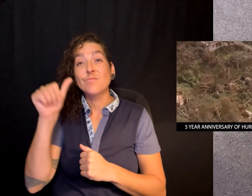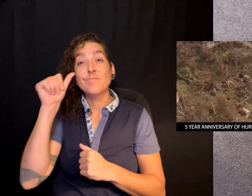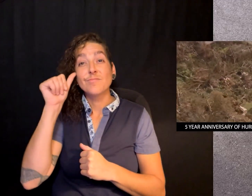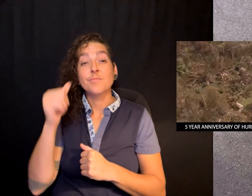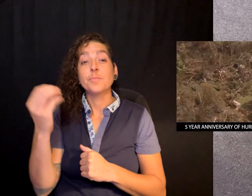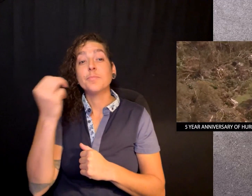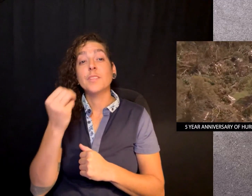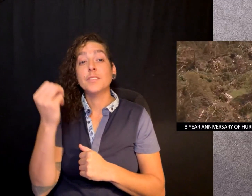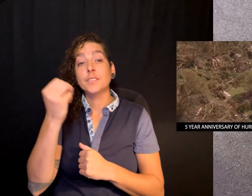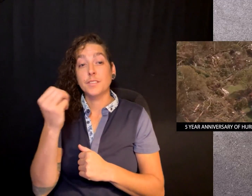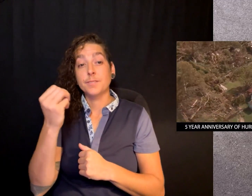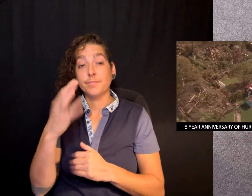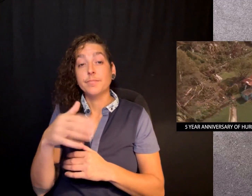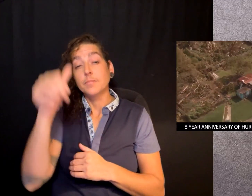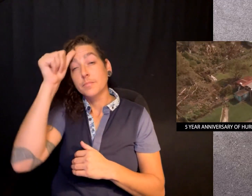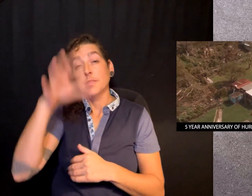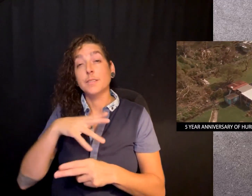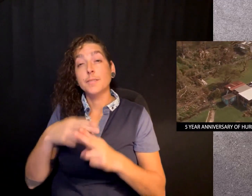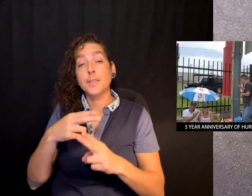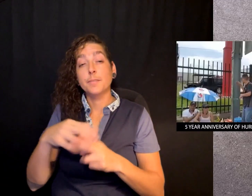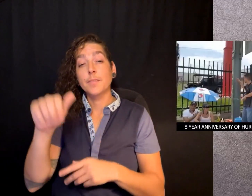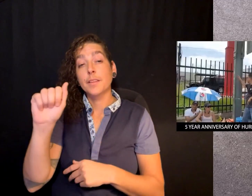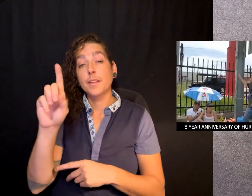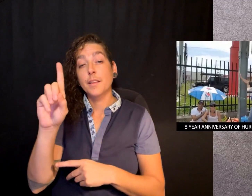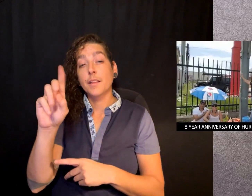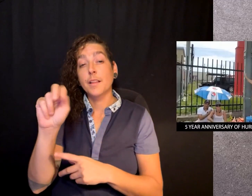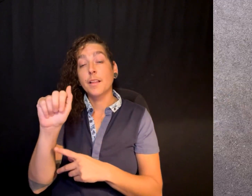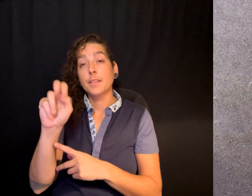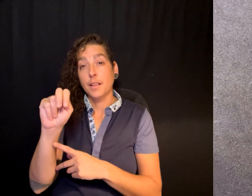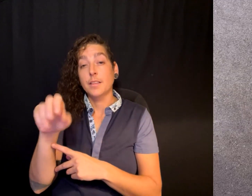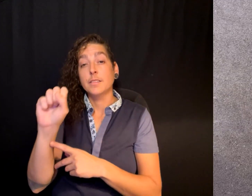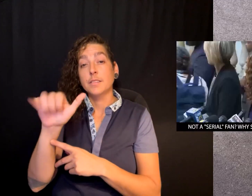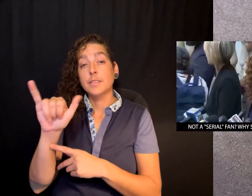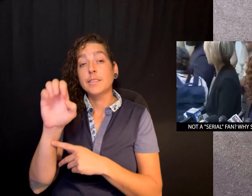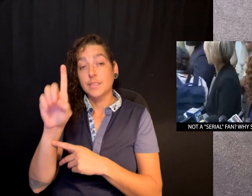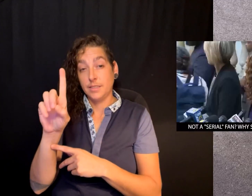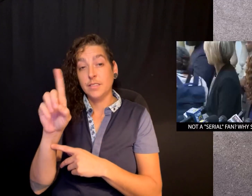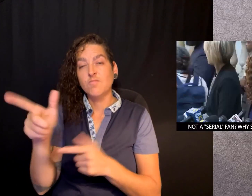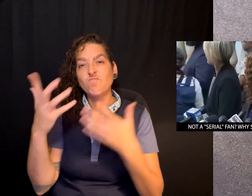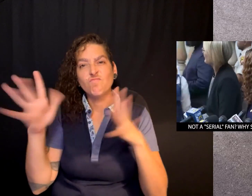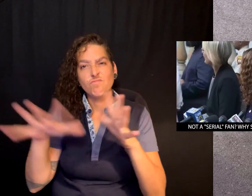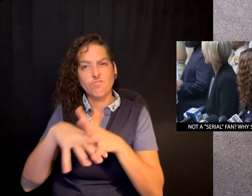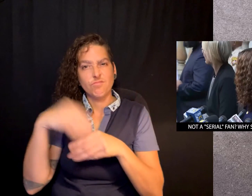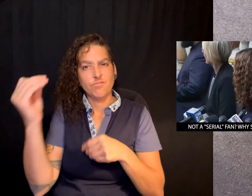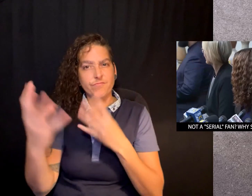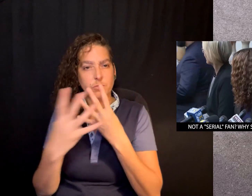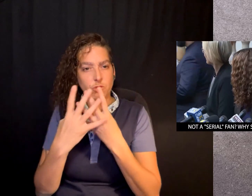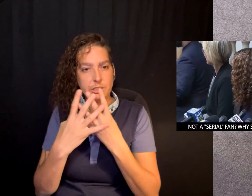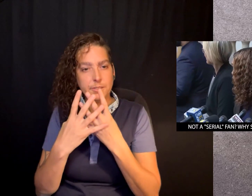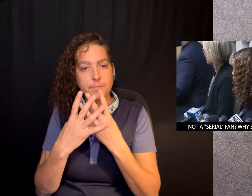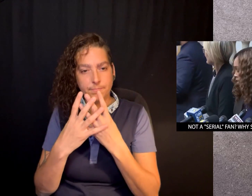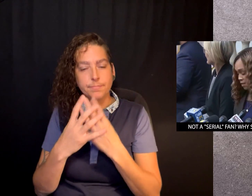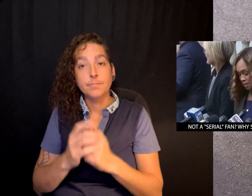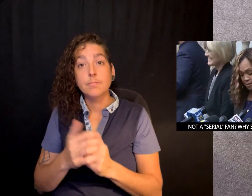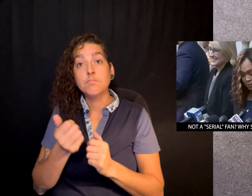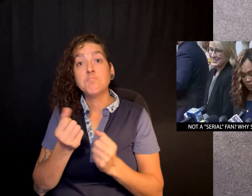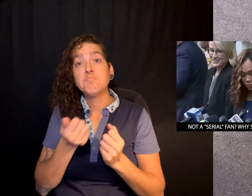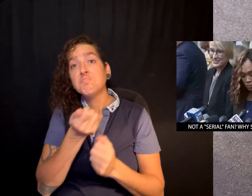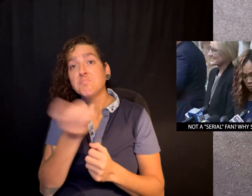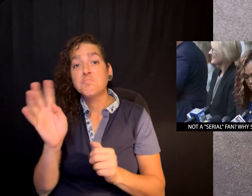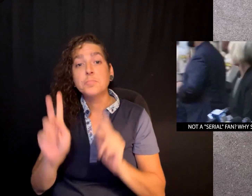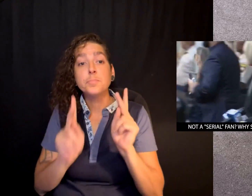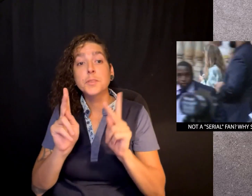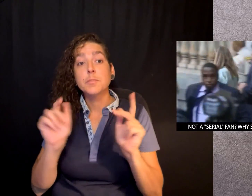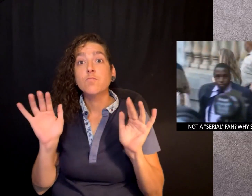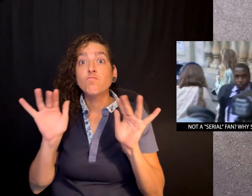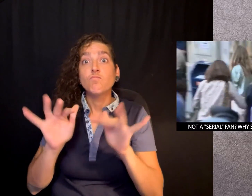on Monday a man named Adnan Syed was released from prison dozens of people waited outside